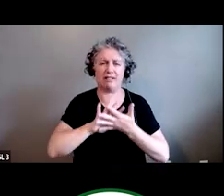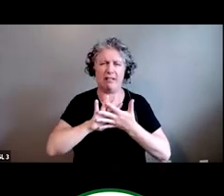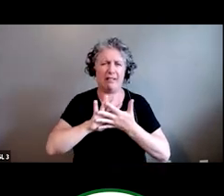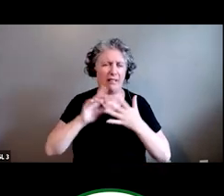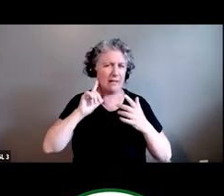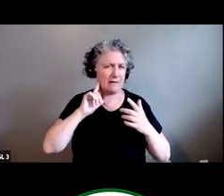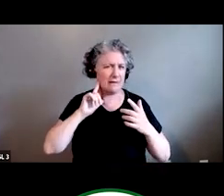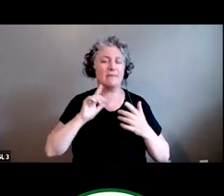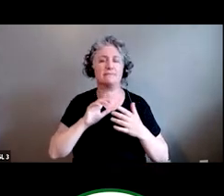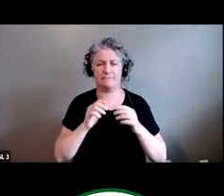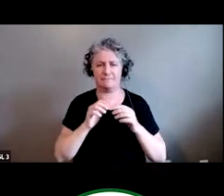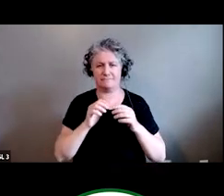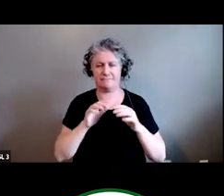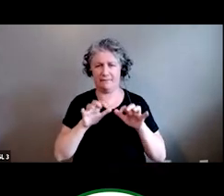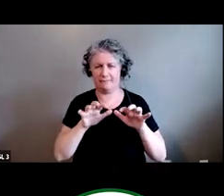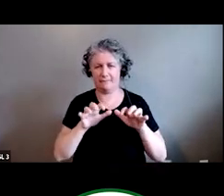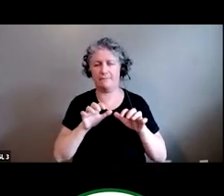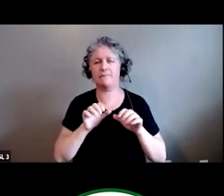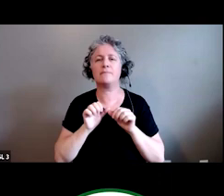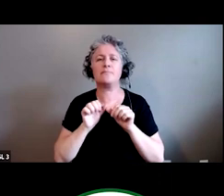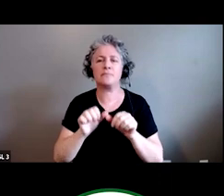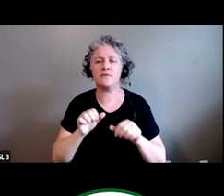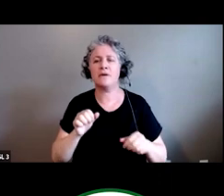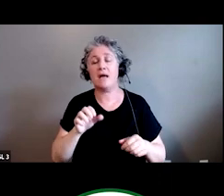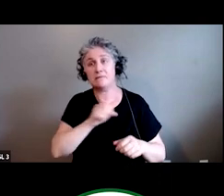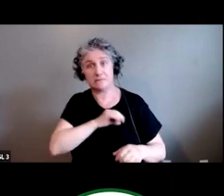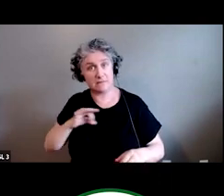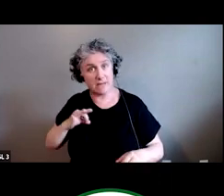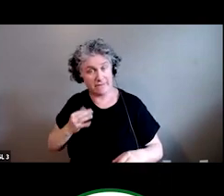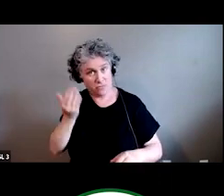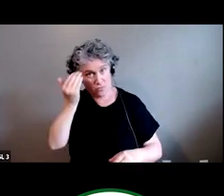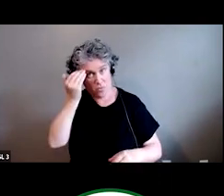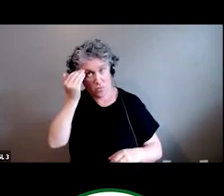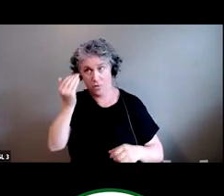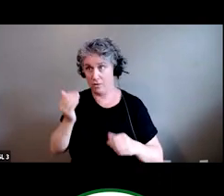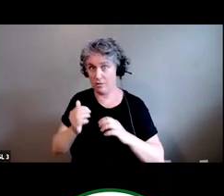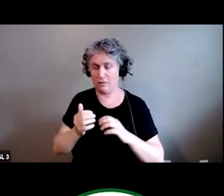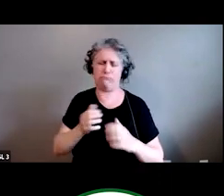well when people get there or the staff knowing that as they call is yeah something that we